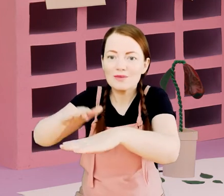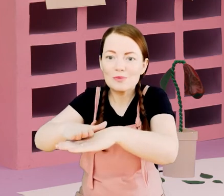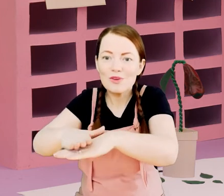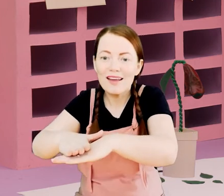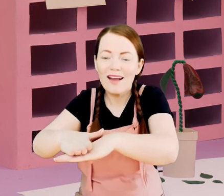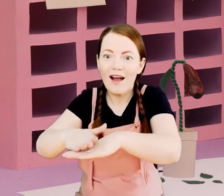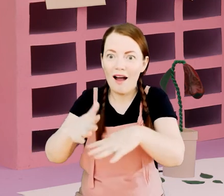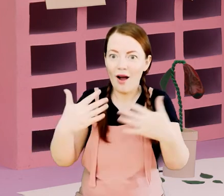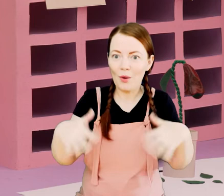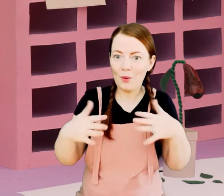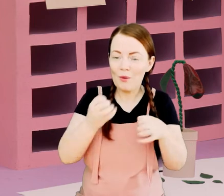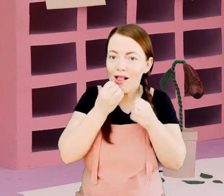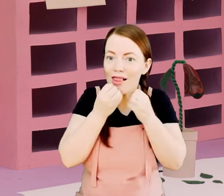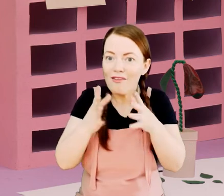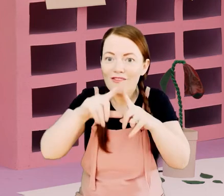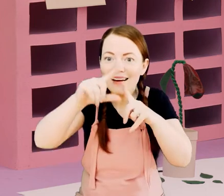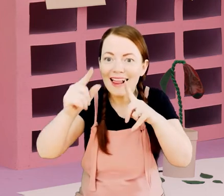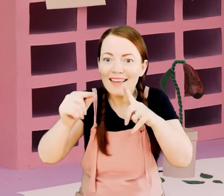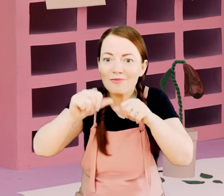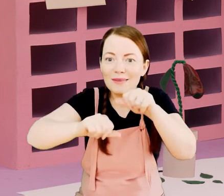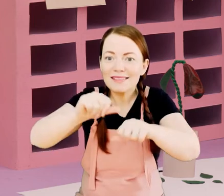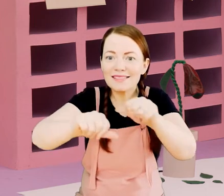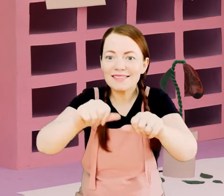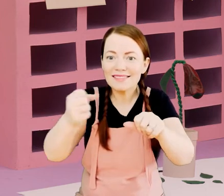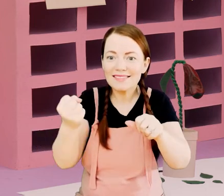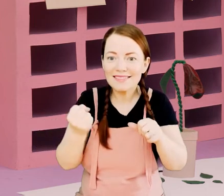what lovely leaf patterns everybody!